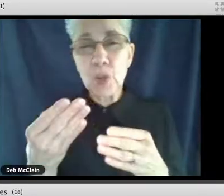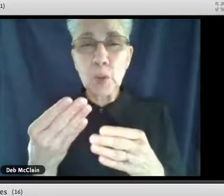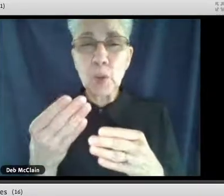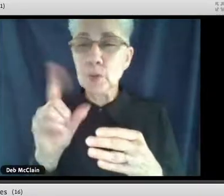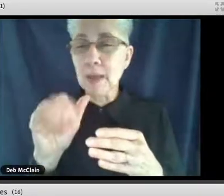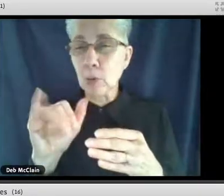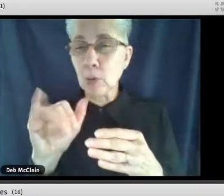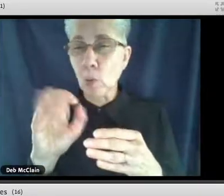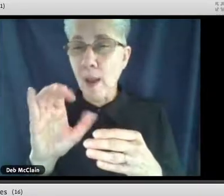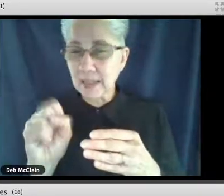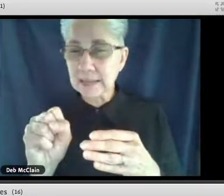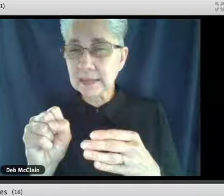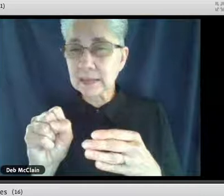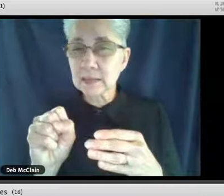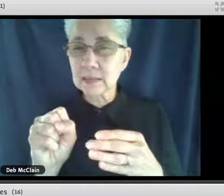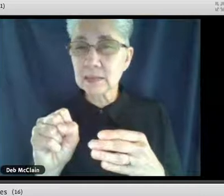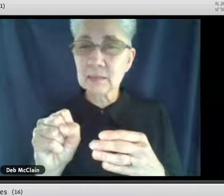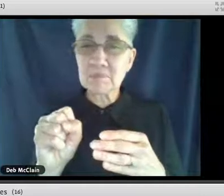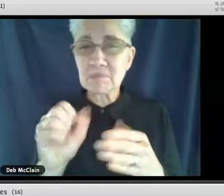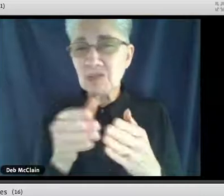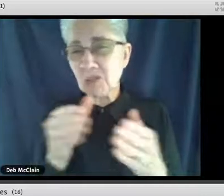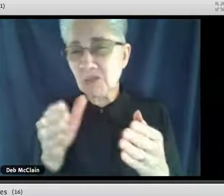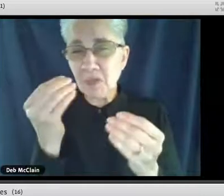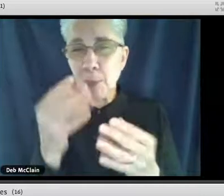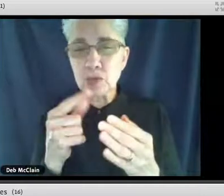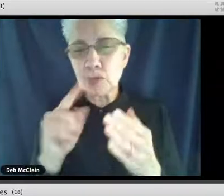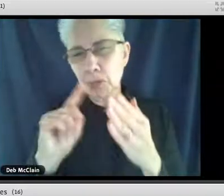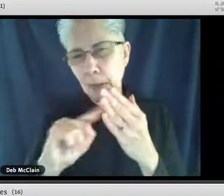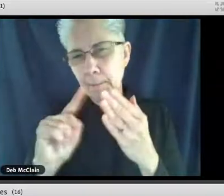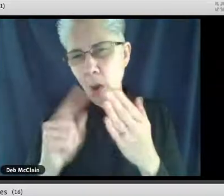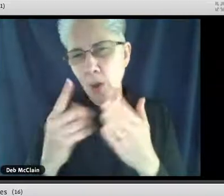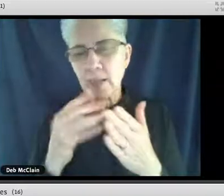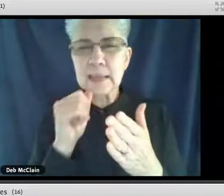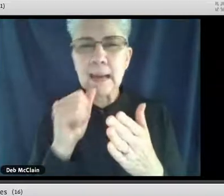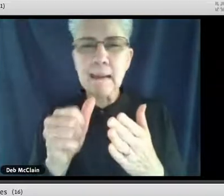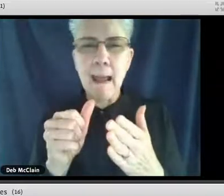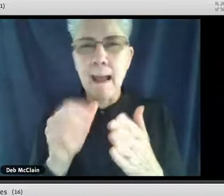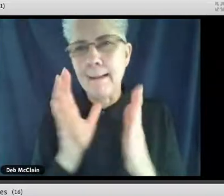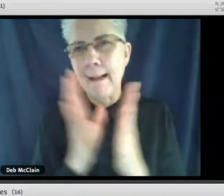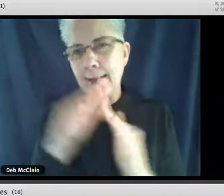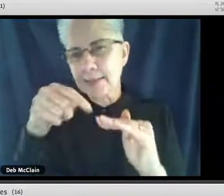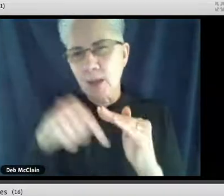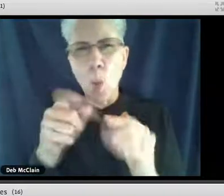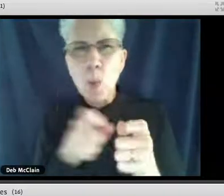just so you know you can kind of mark stuff. Again, you're not going to ask them, you know, "What exactly were you searching for last time